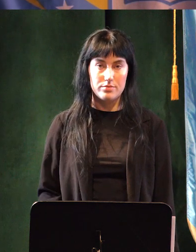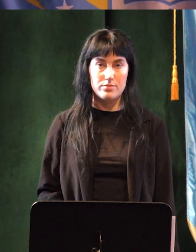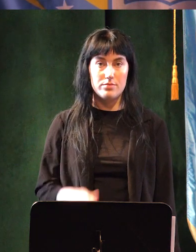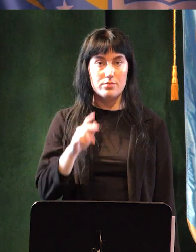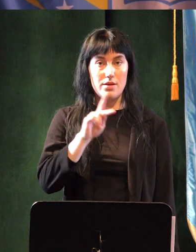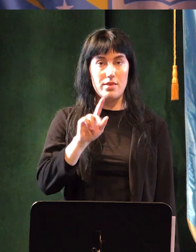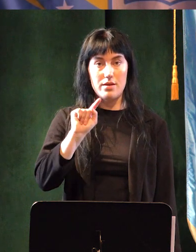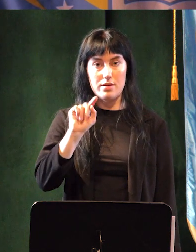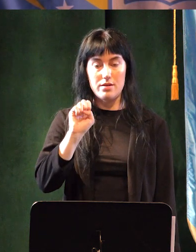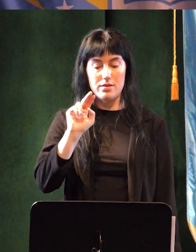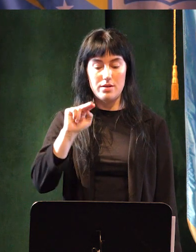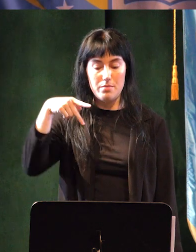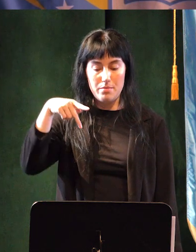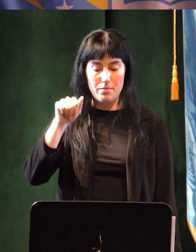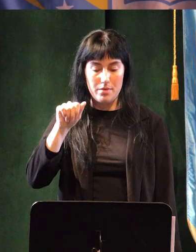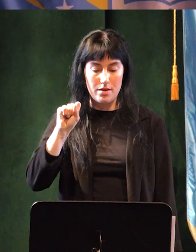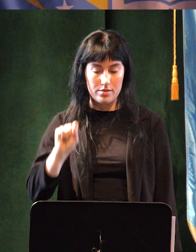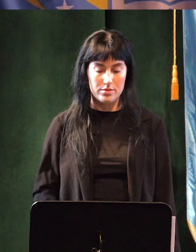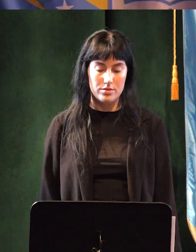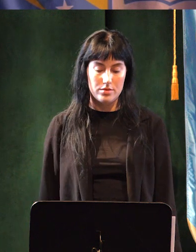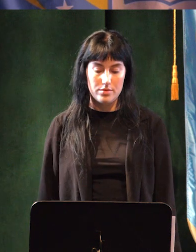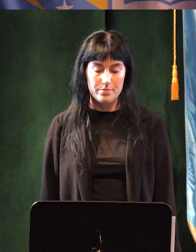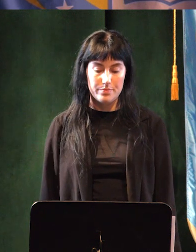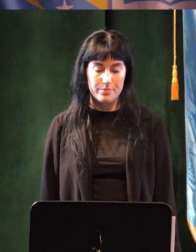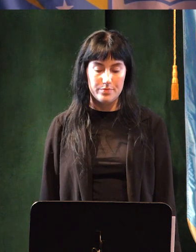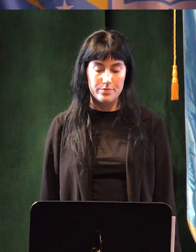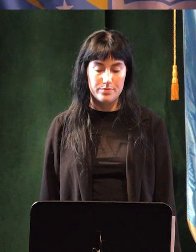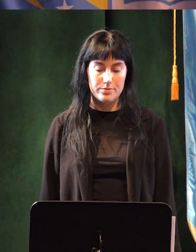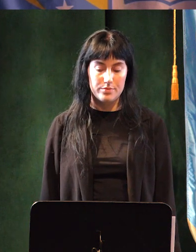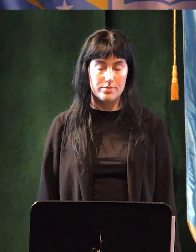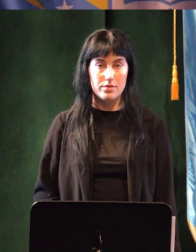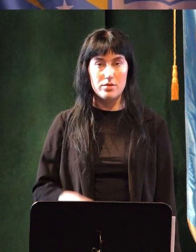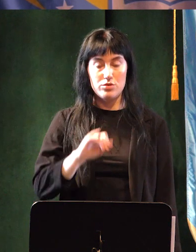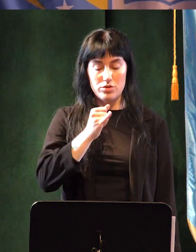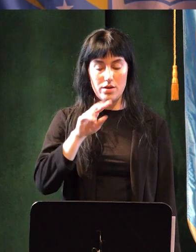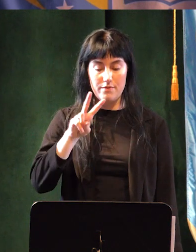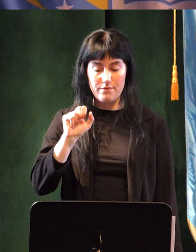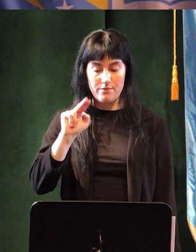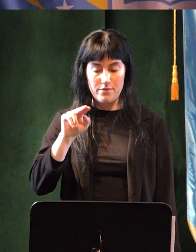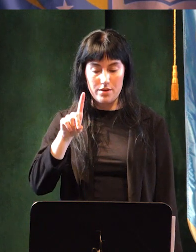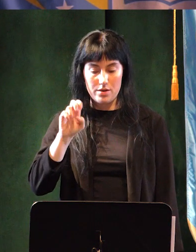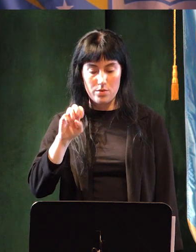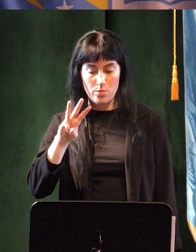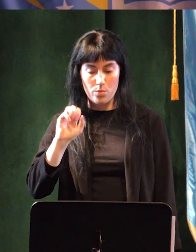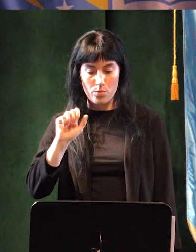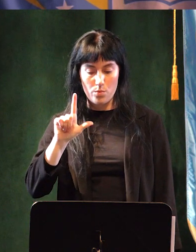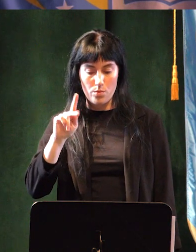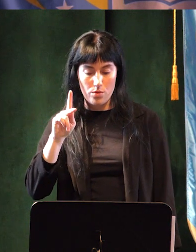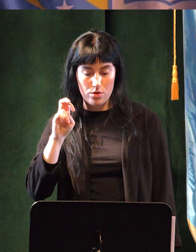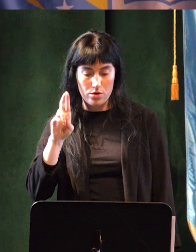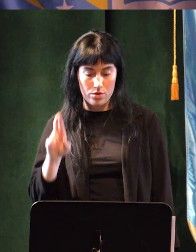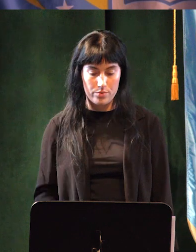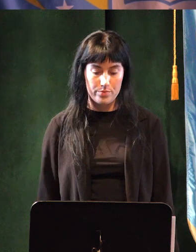Caitlin tempest jessica van de Walker